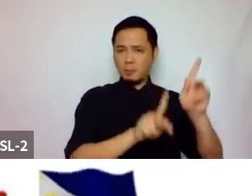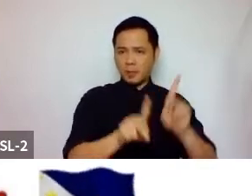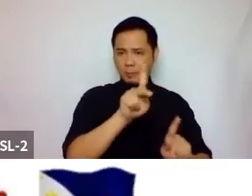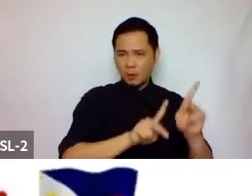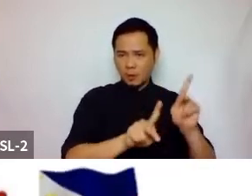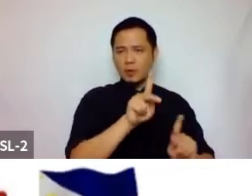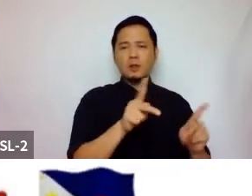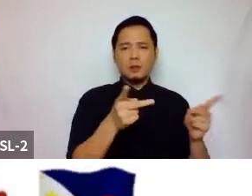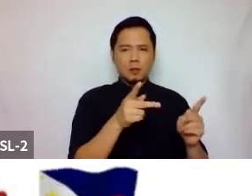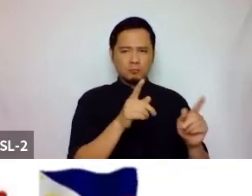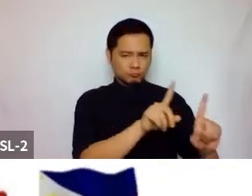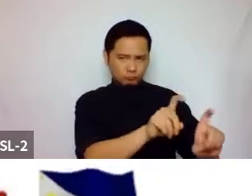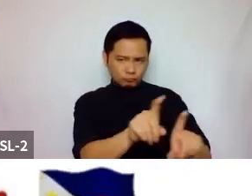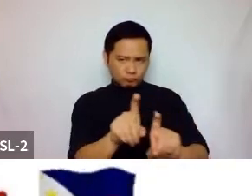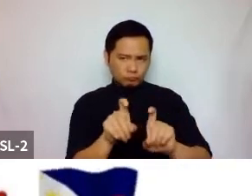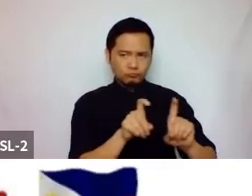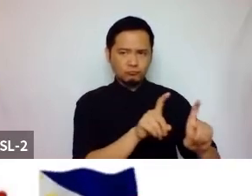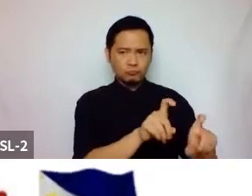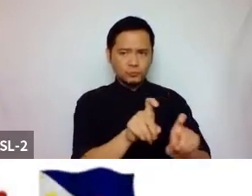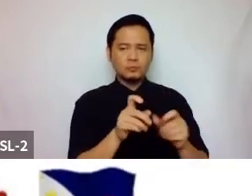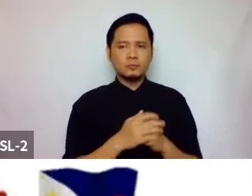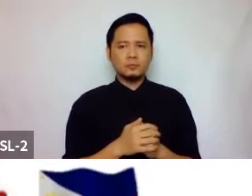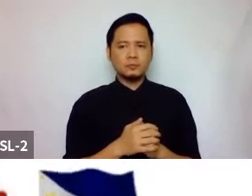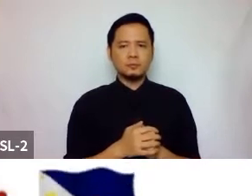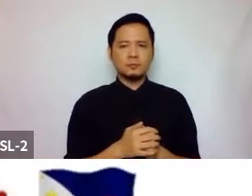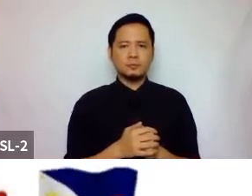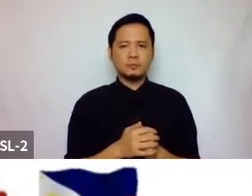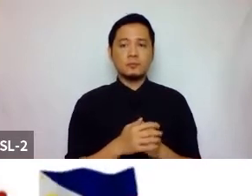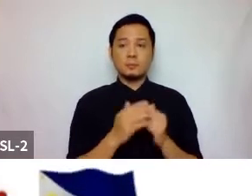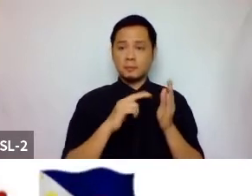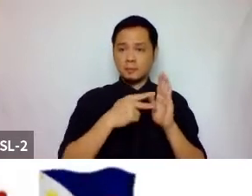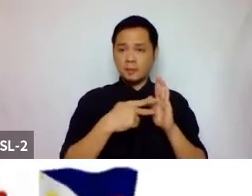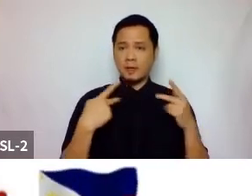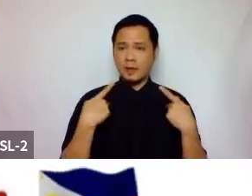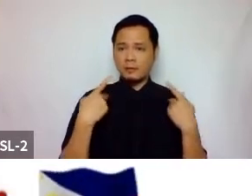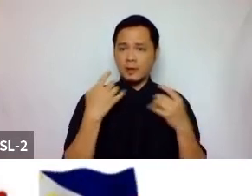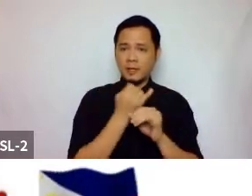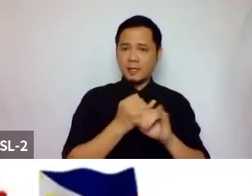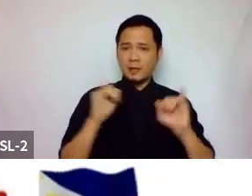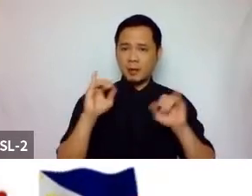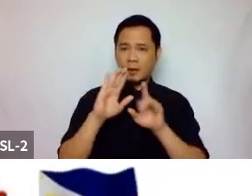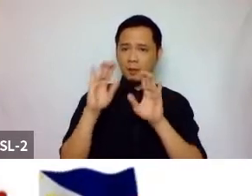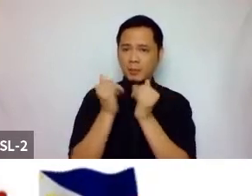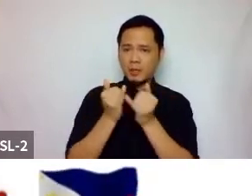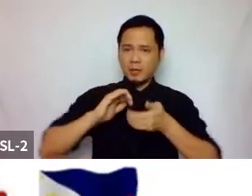So for that we have independent clinical trials, our bilateral partners in different countries: